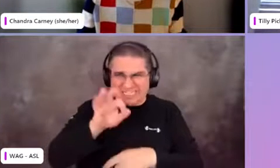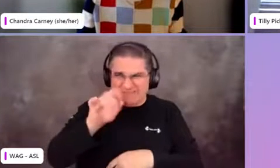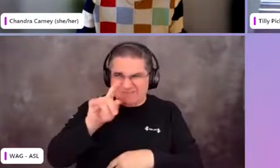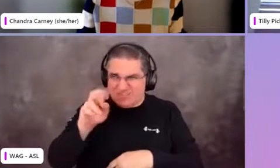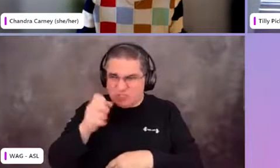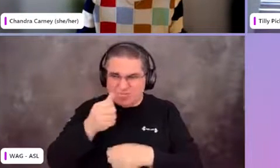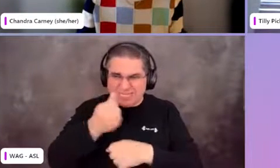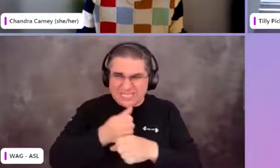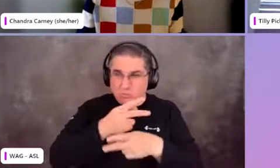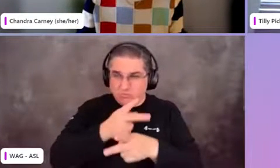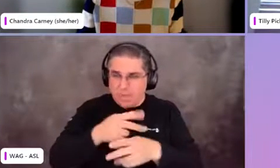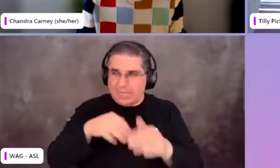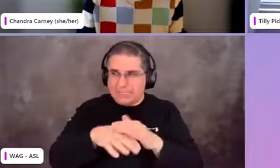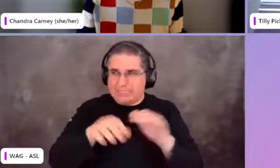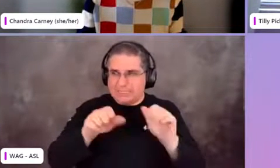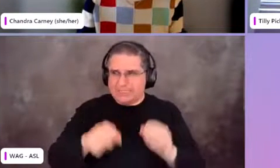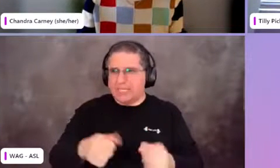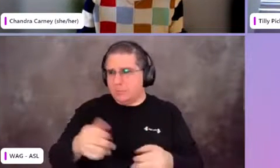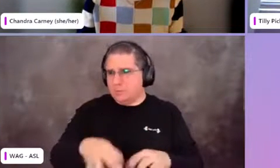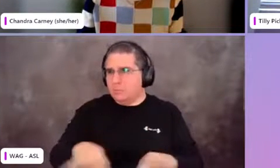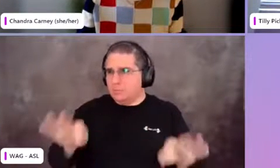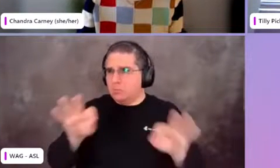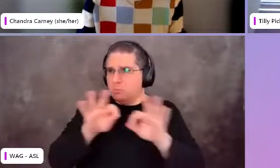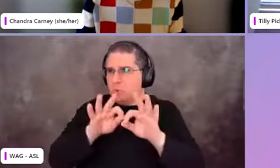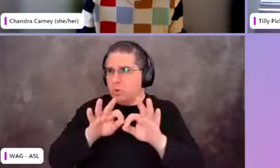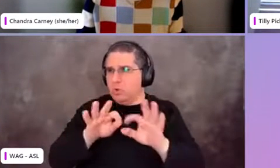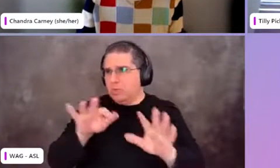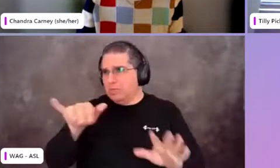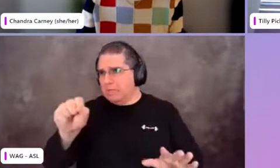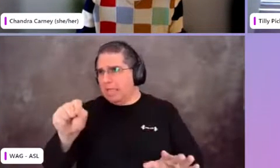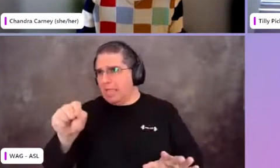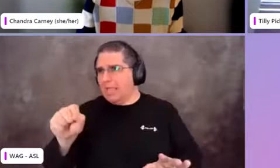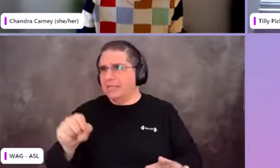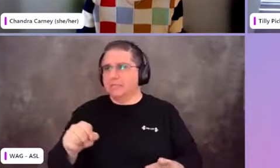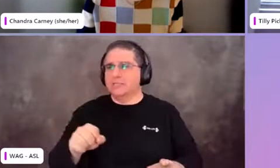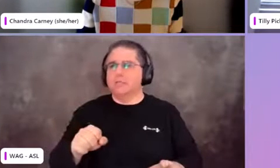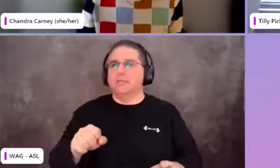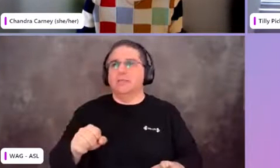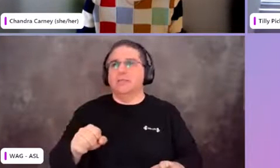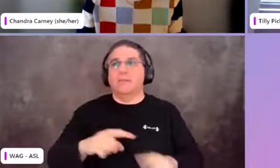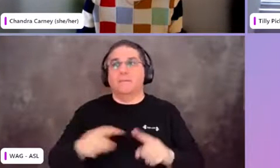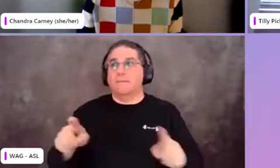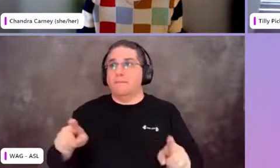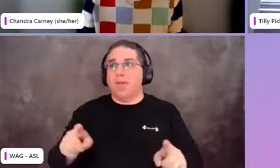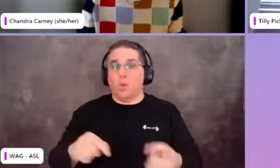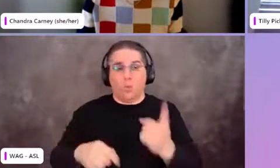when we're working with bigger teams, on the one hand ensuring the accessibility of each feature